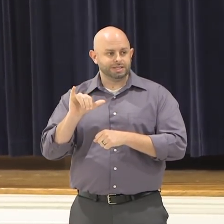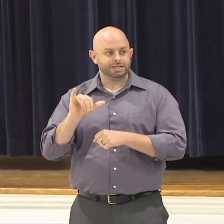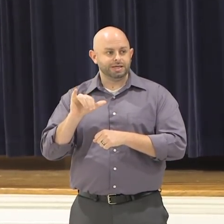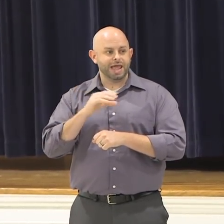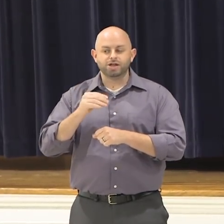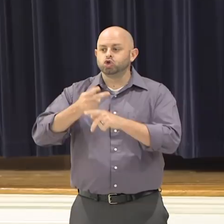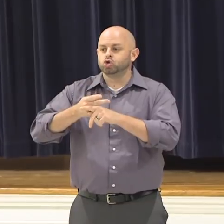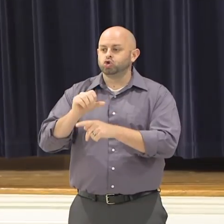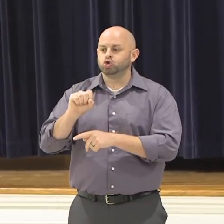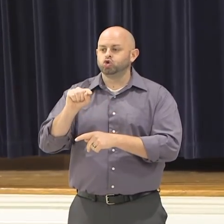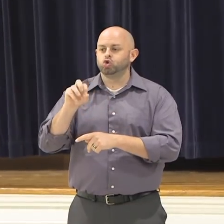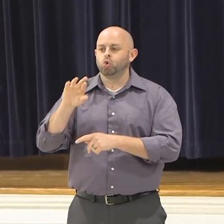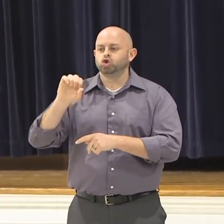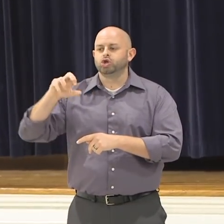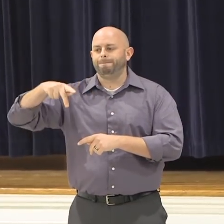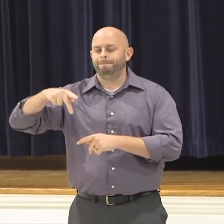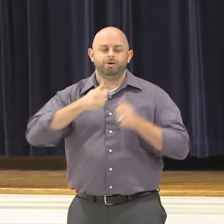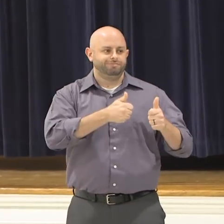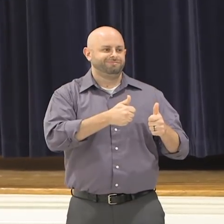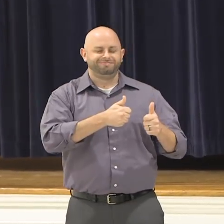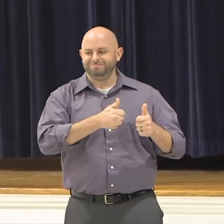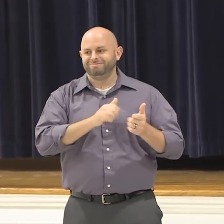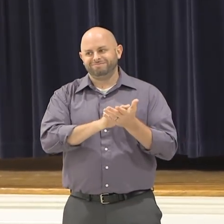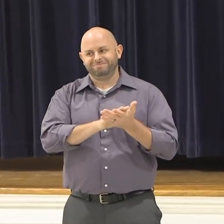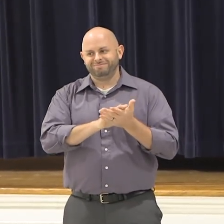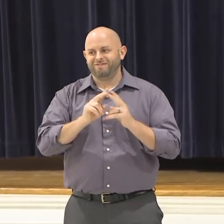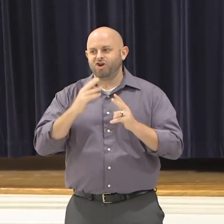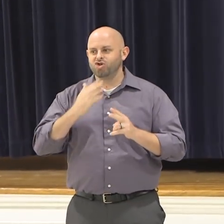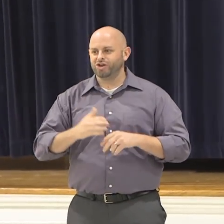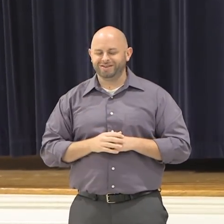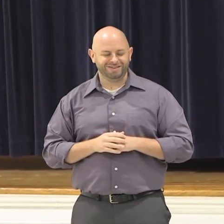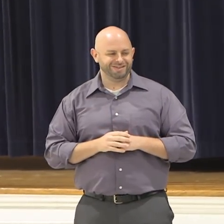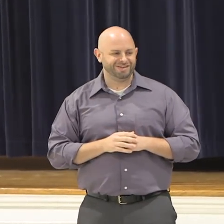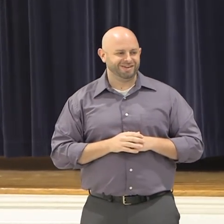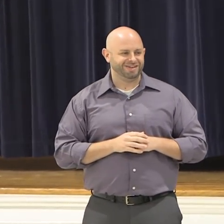stewardship yes okay let's see very good